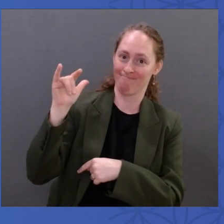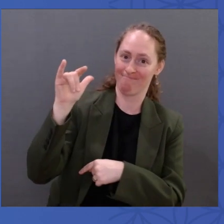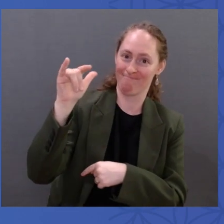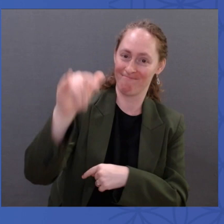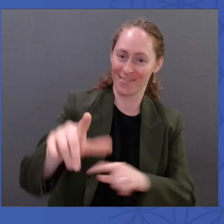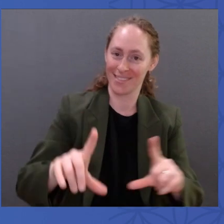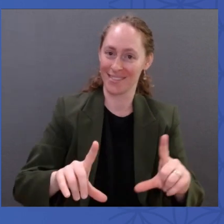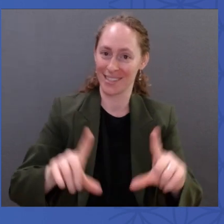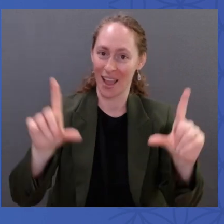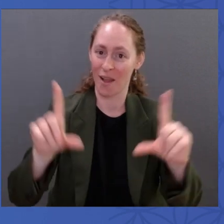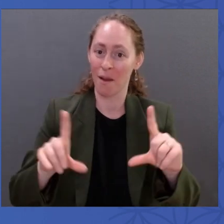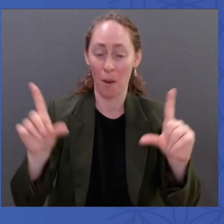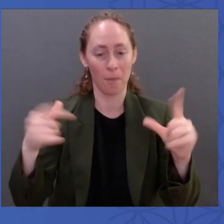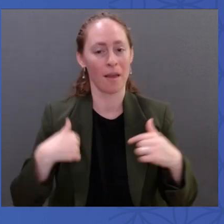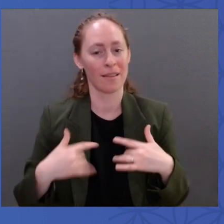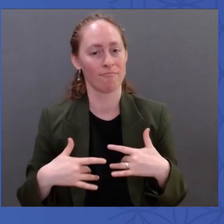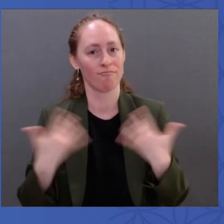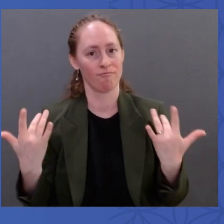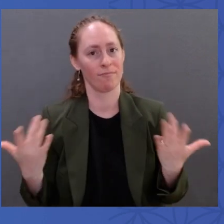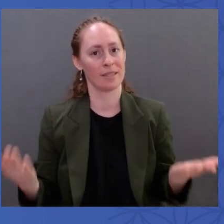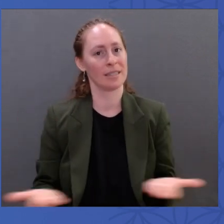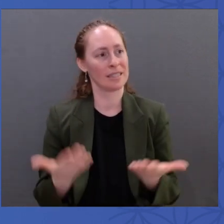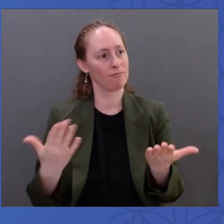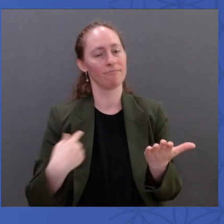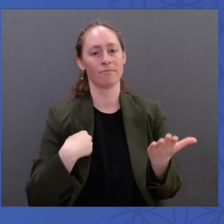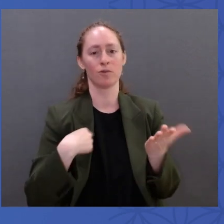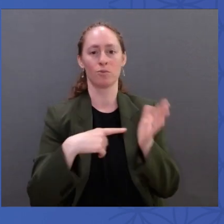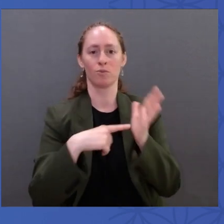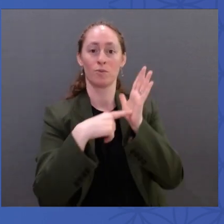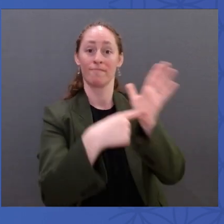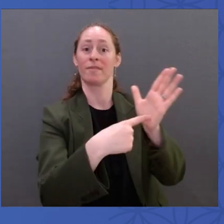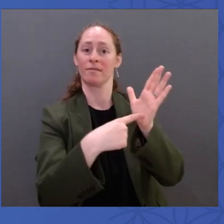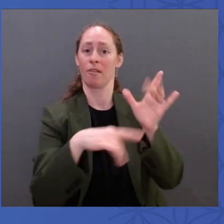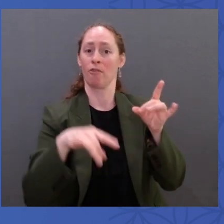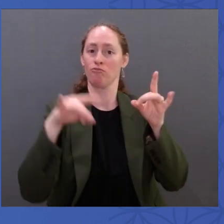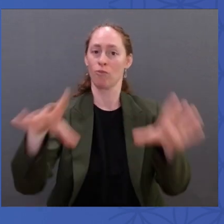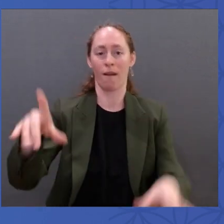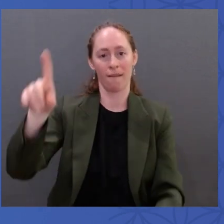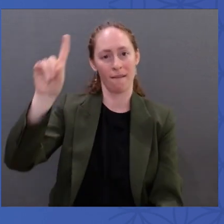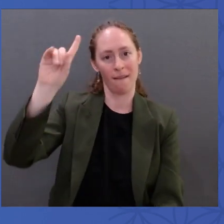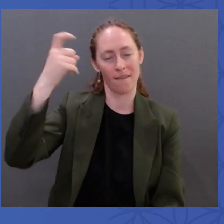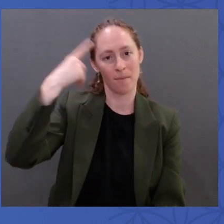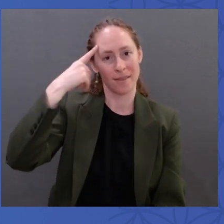the Australian Government at this important occasion. The Government is committed to promoting